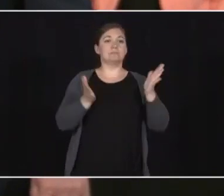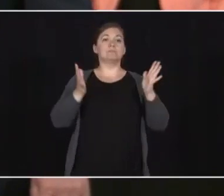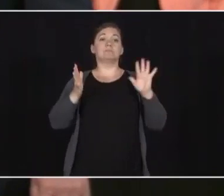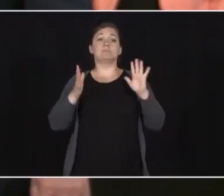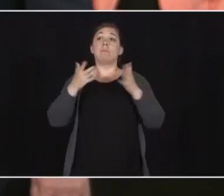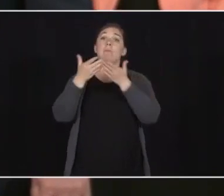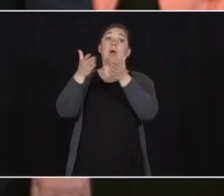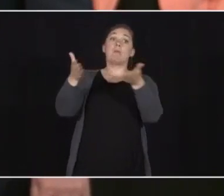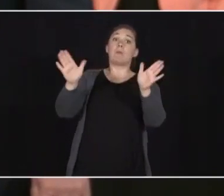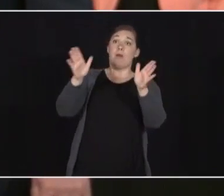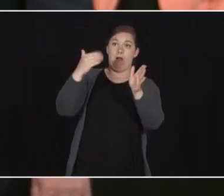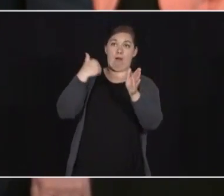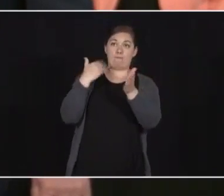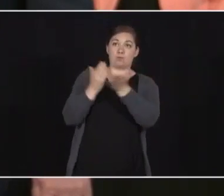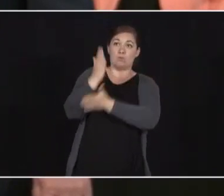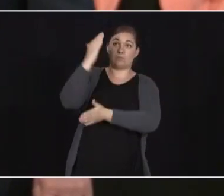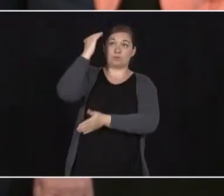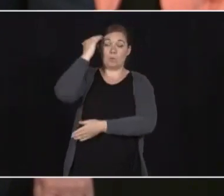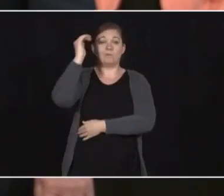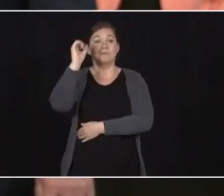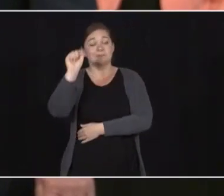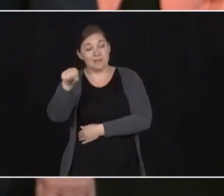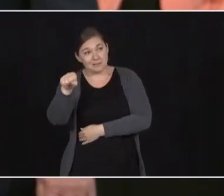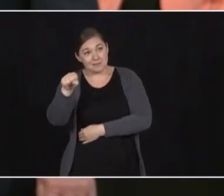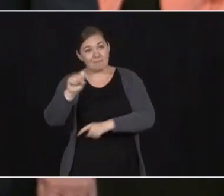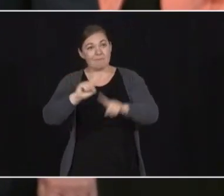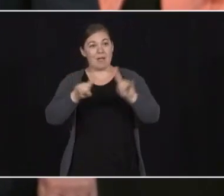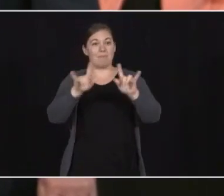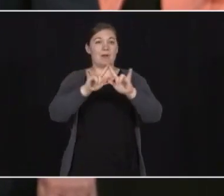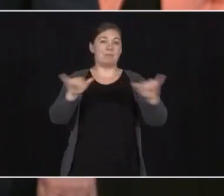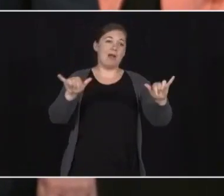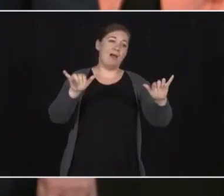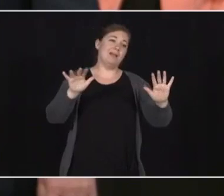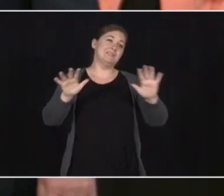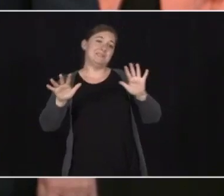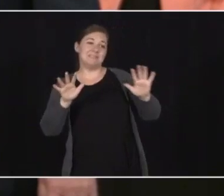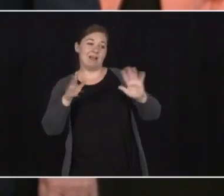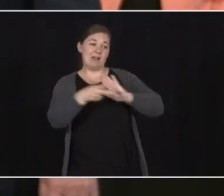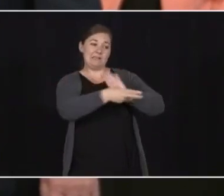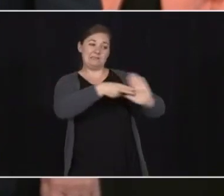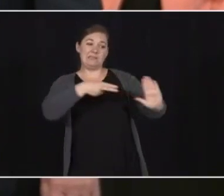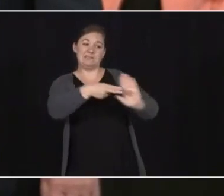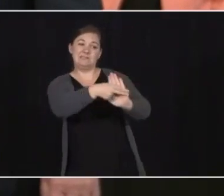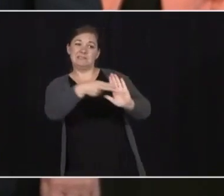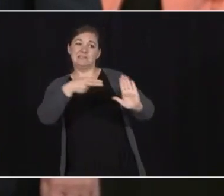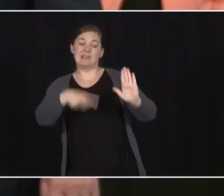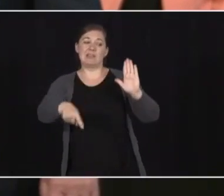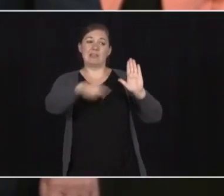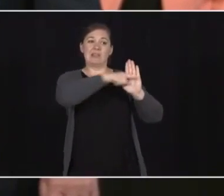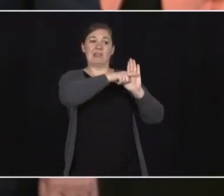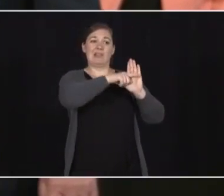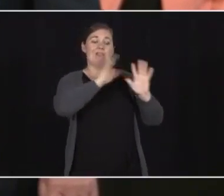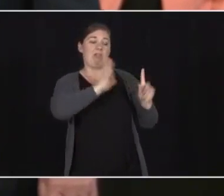right to know with on the other side of the demoralizing and stigmatizing